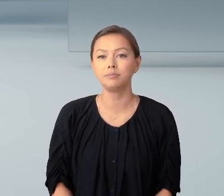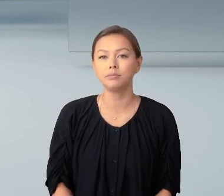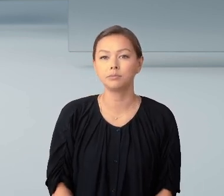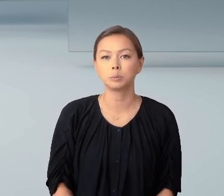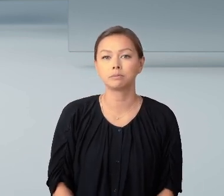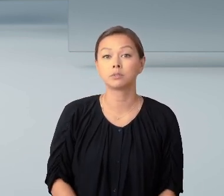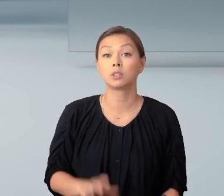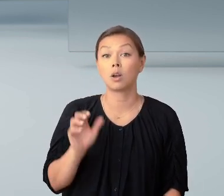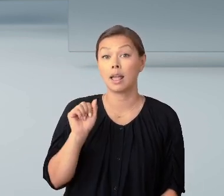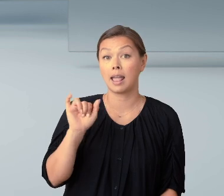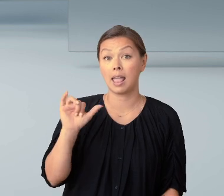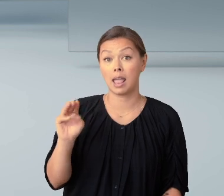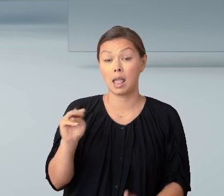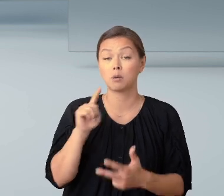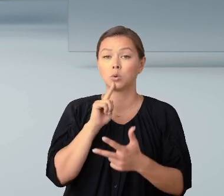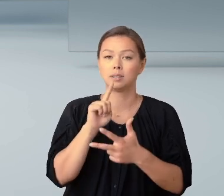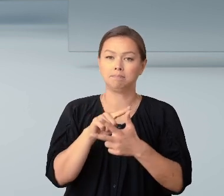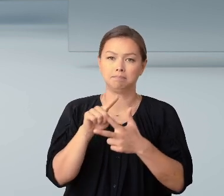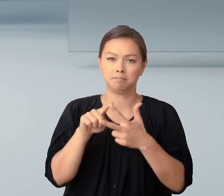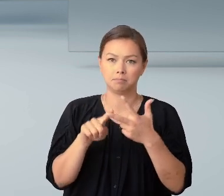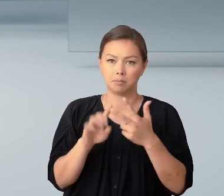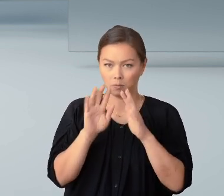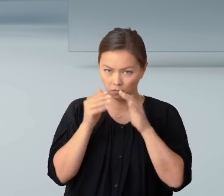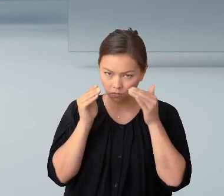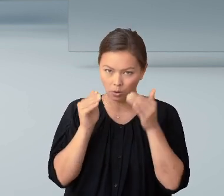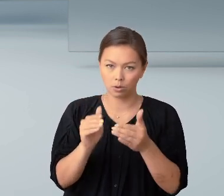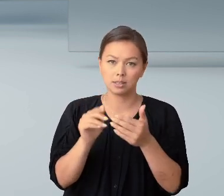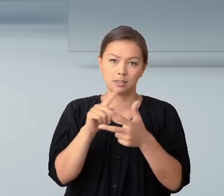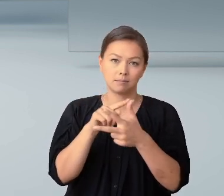So with AIM, I would say, right, there are three things that we